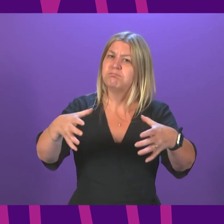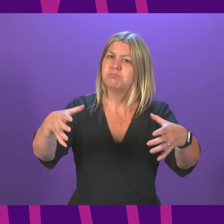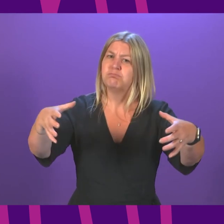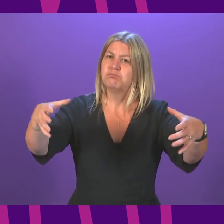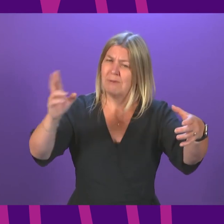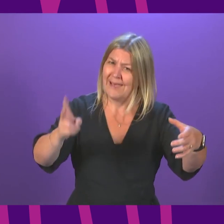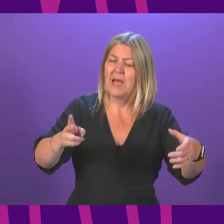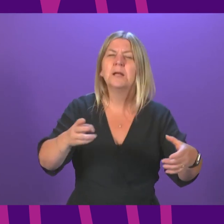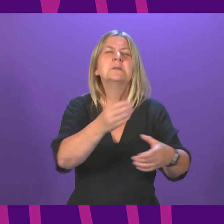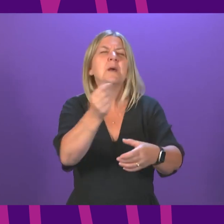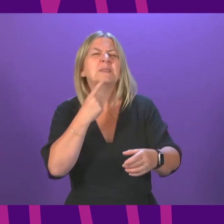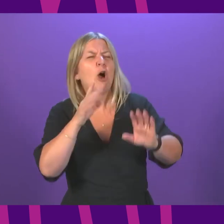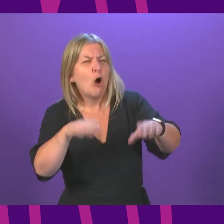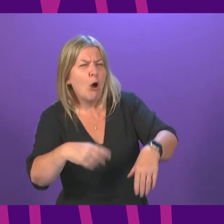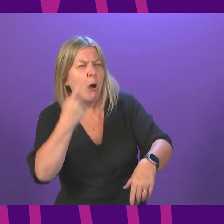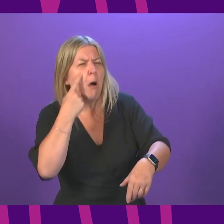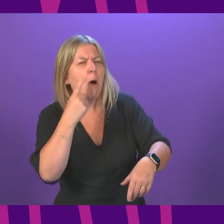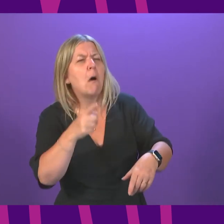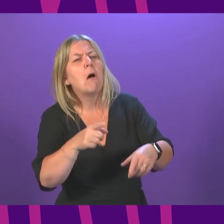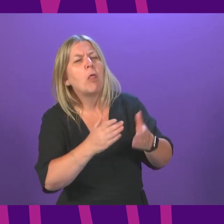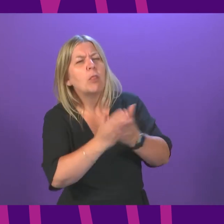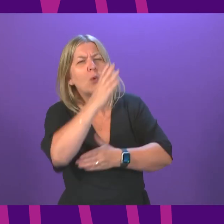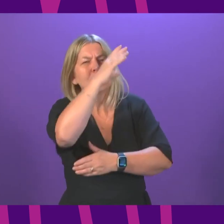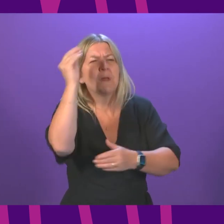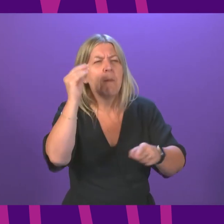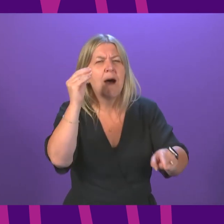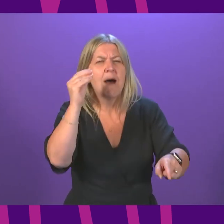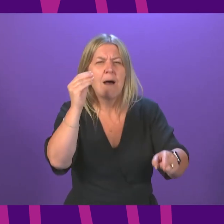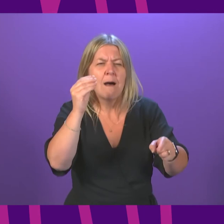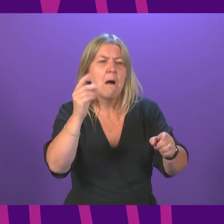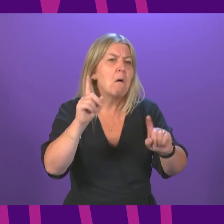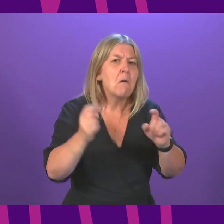the agreement that Jackie Baillie and the Deputy First Minister’s office reached on